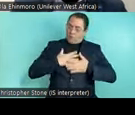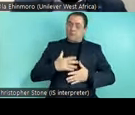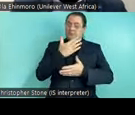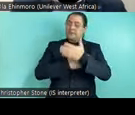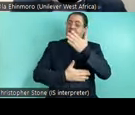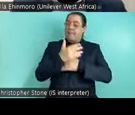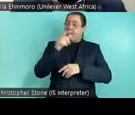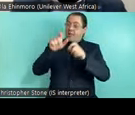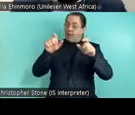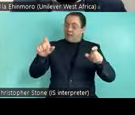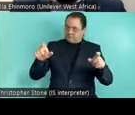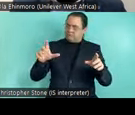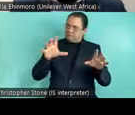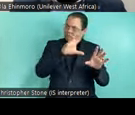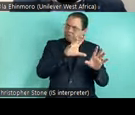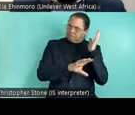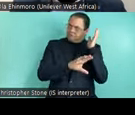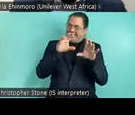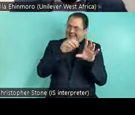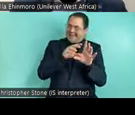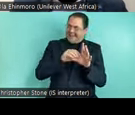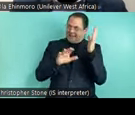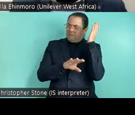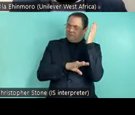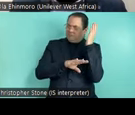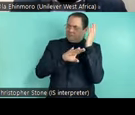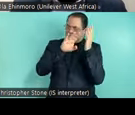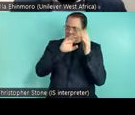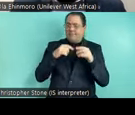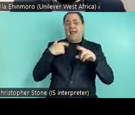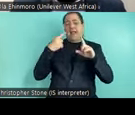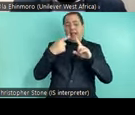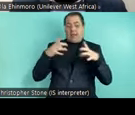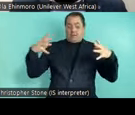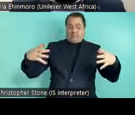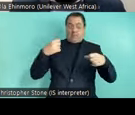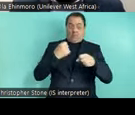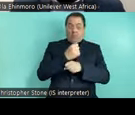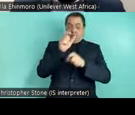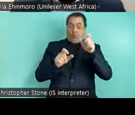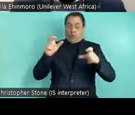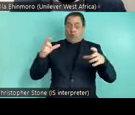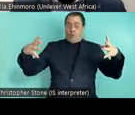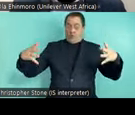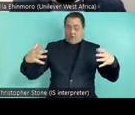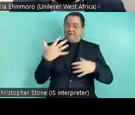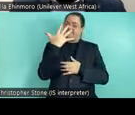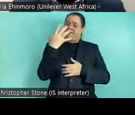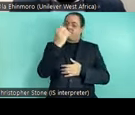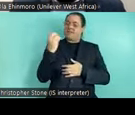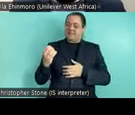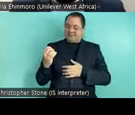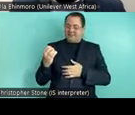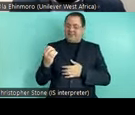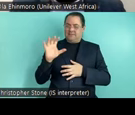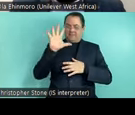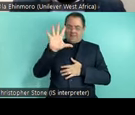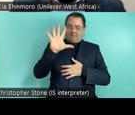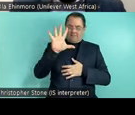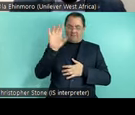be, be able to have 5% of our workforce to be made up of people with disability.